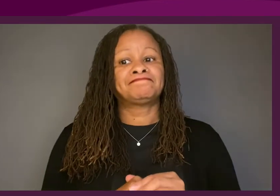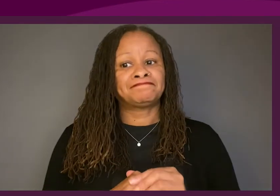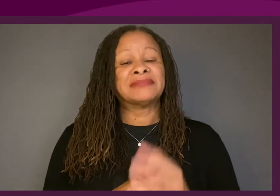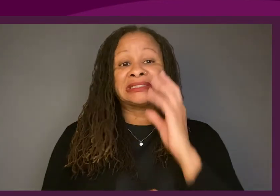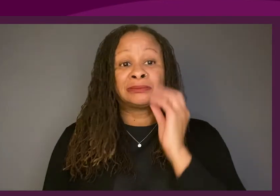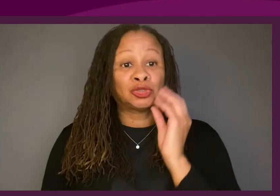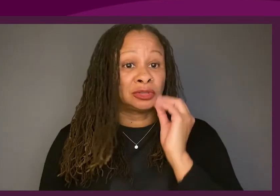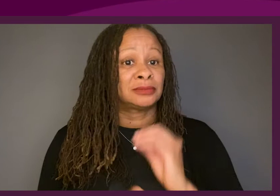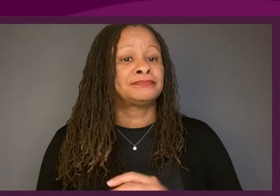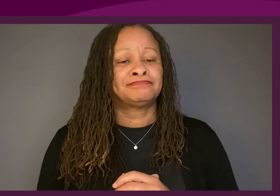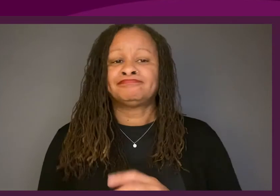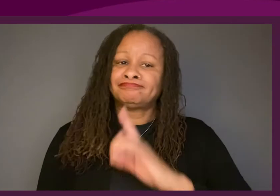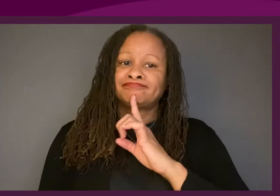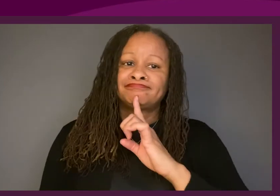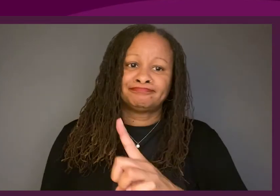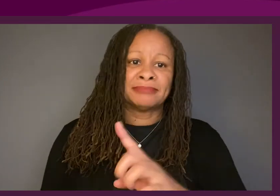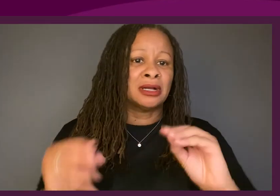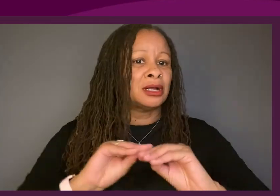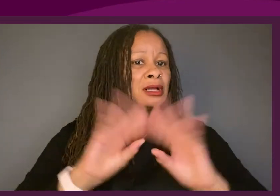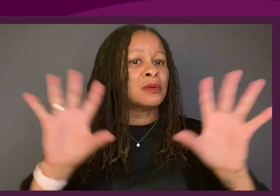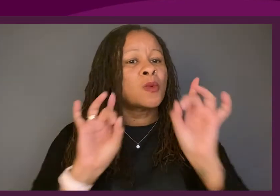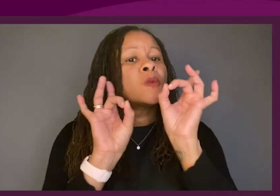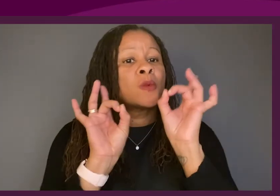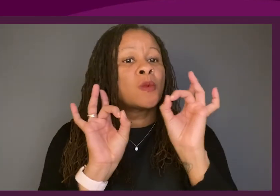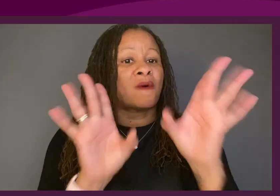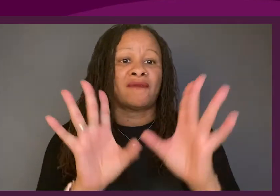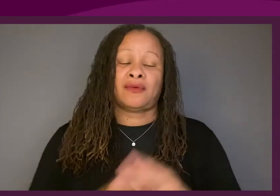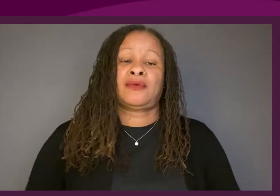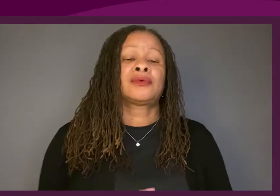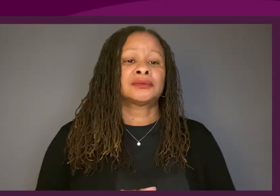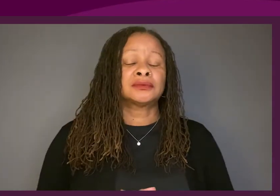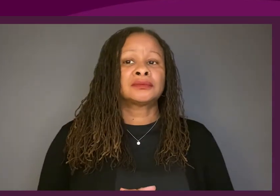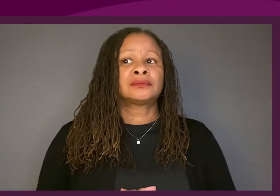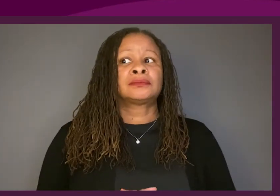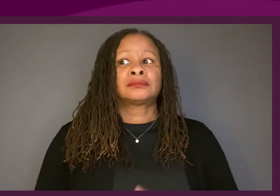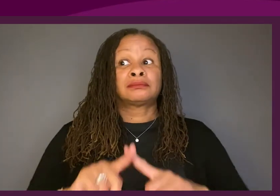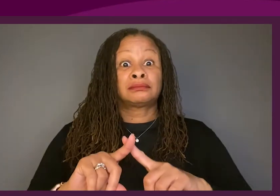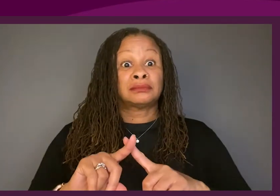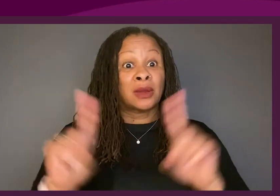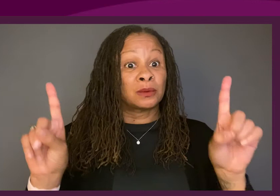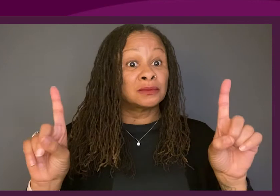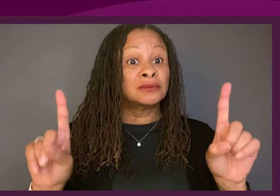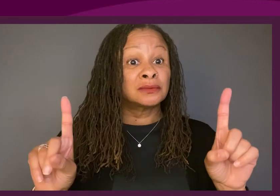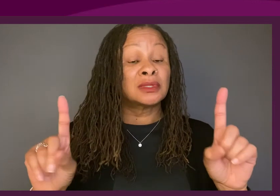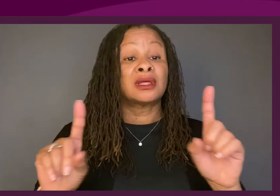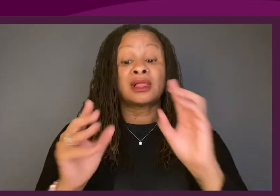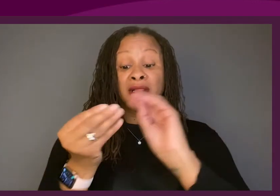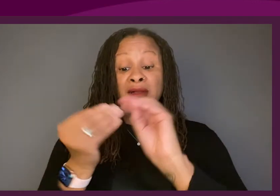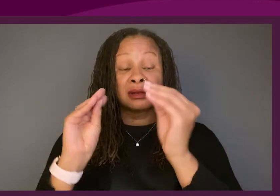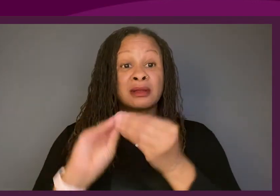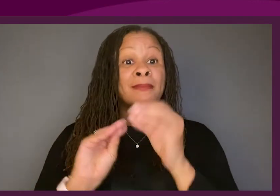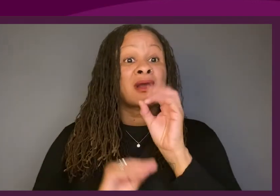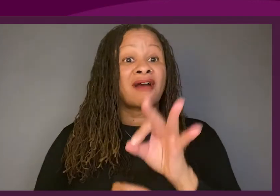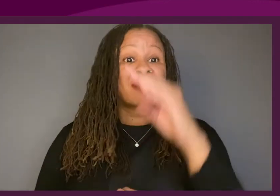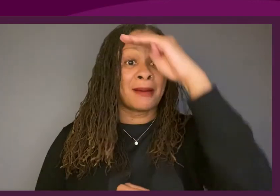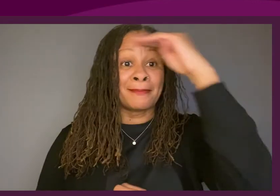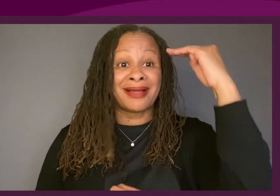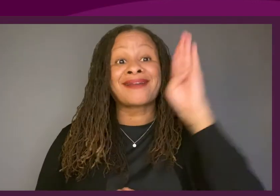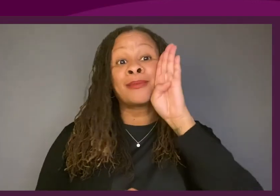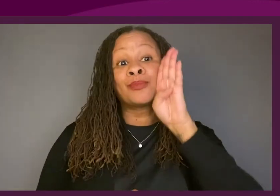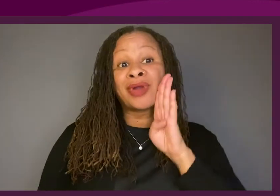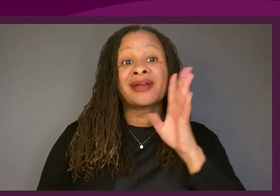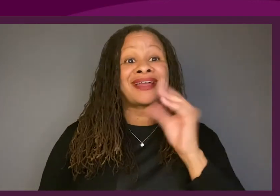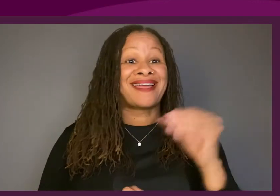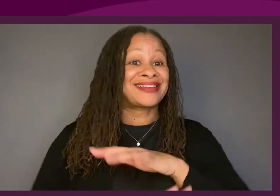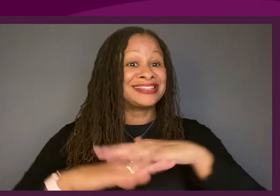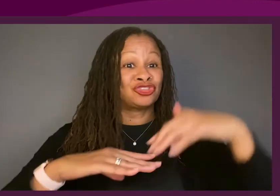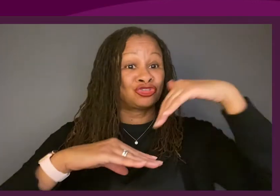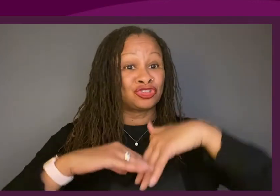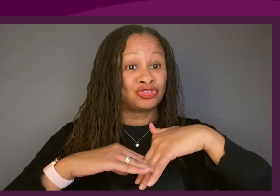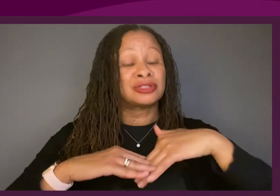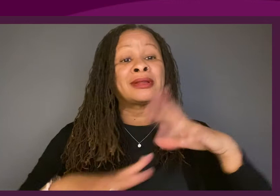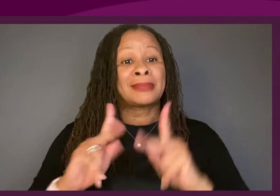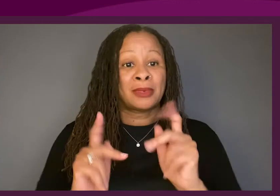But the number of black and brown and indigenous people with disabilities who have died and